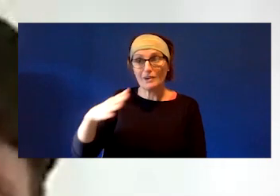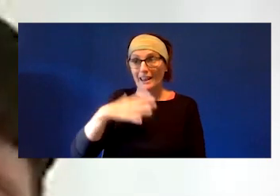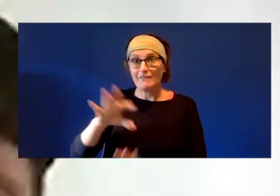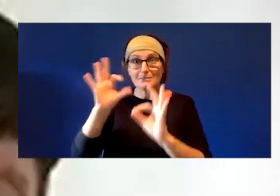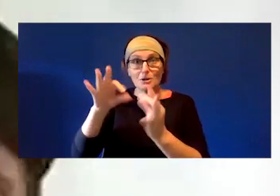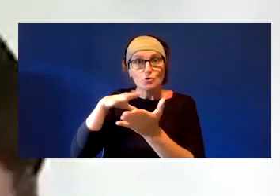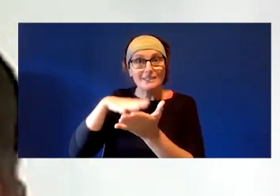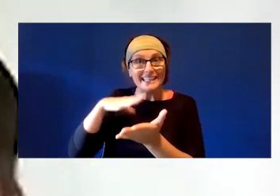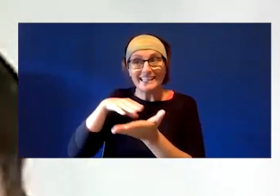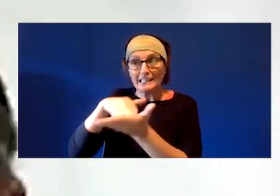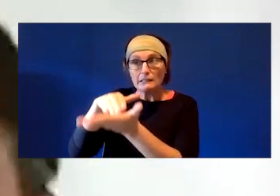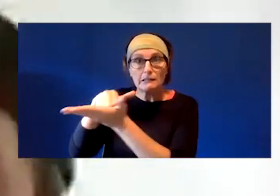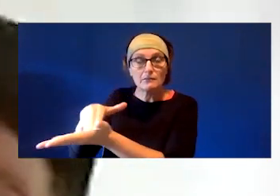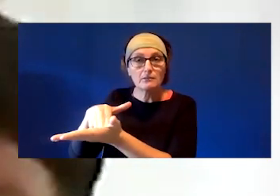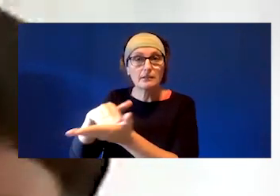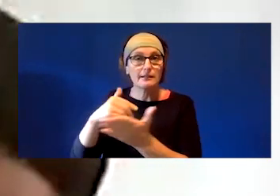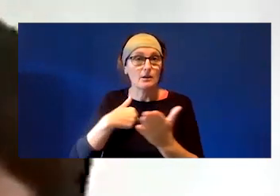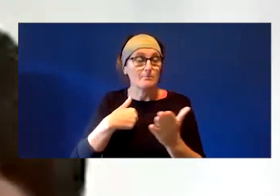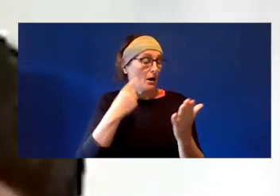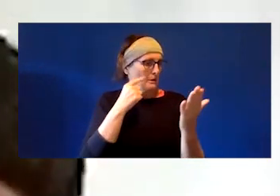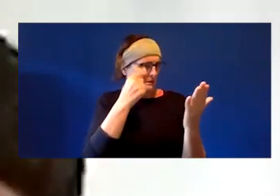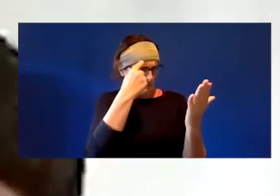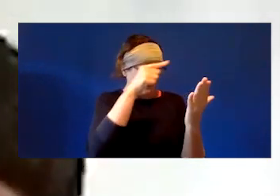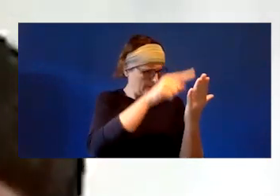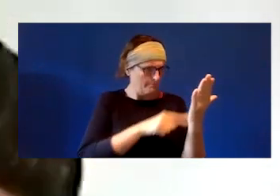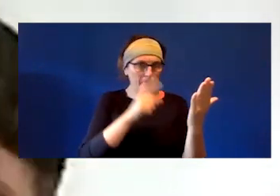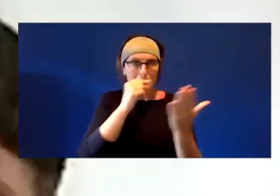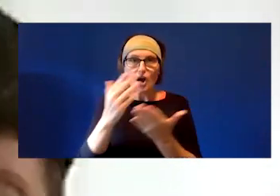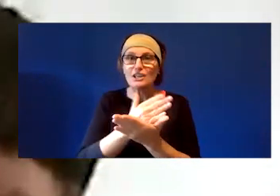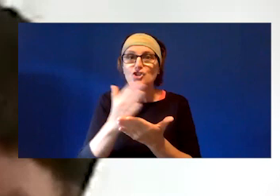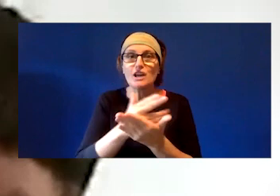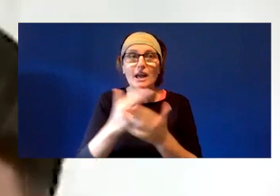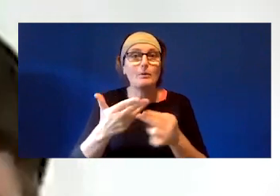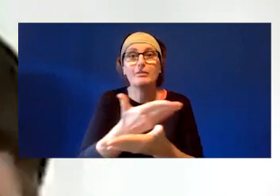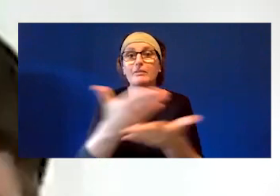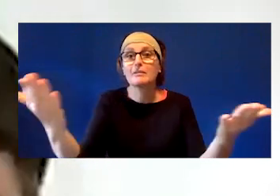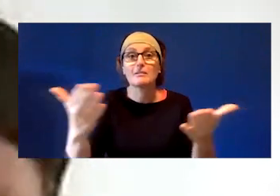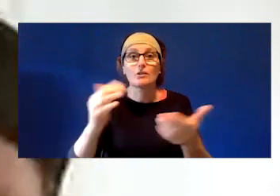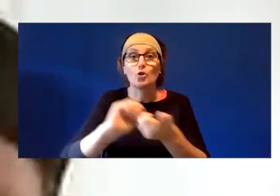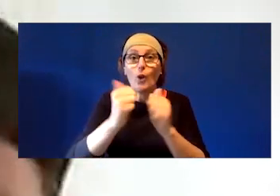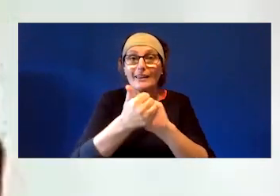that list I might be able to share it with my colleagues in the arts industry, even just my family and friends and some of it might be